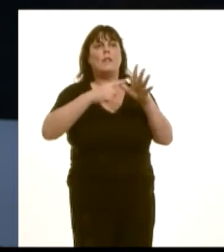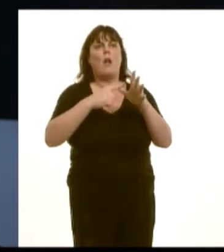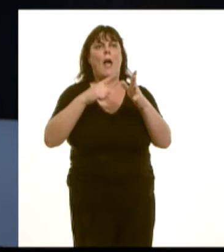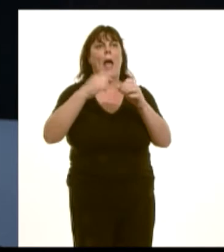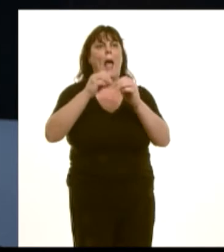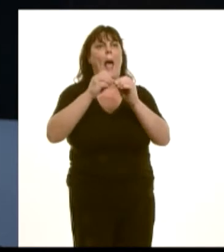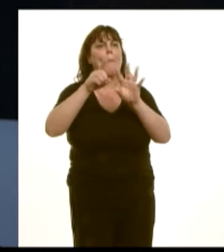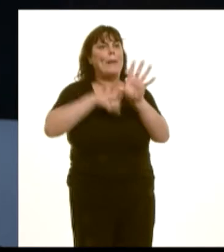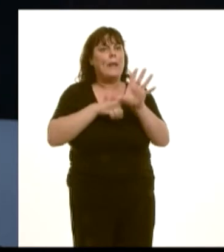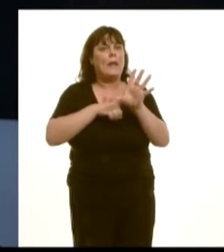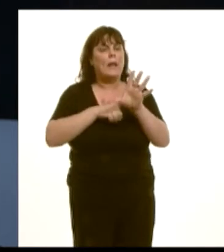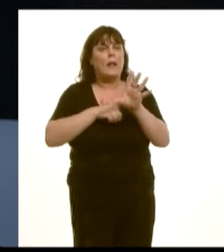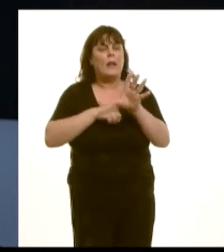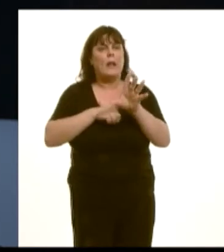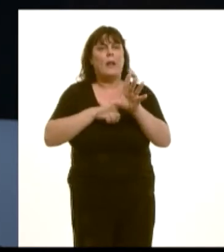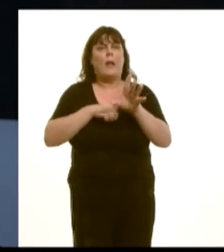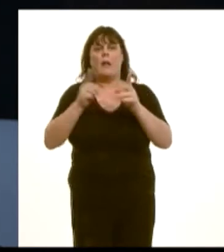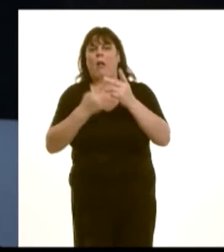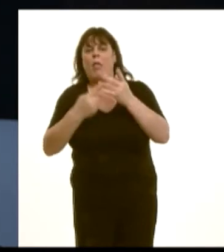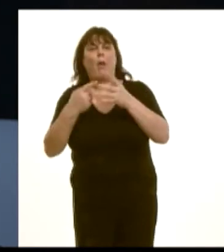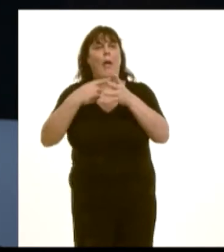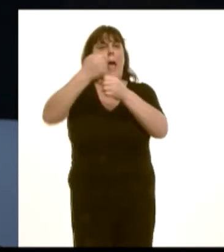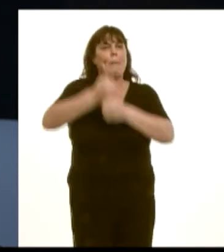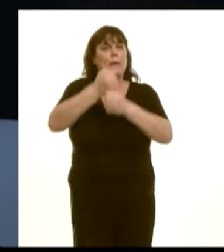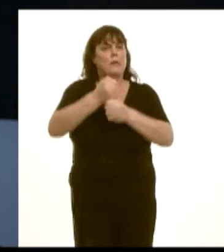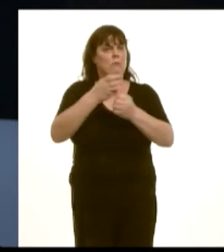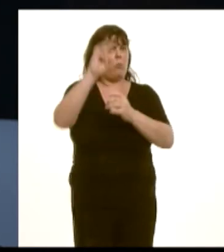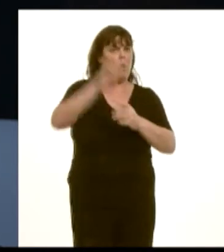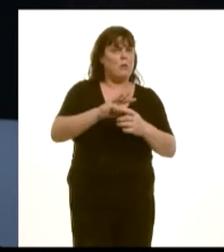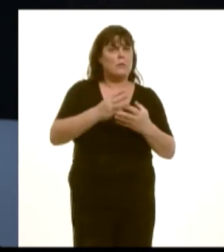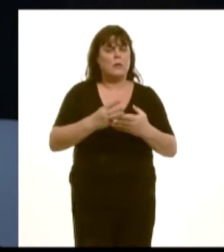Will you please take this opportunity to update the Chamber as to the progress of the working